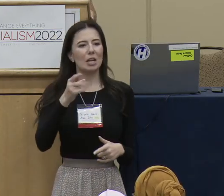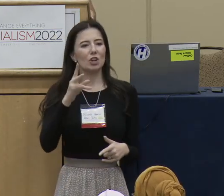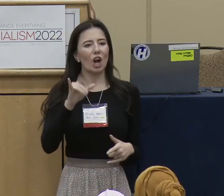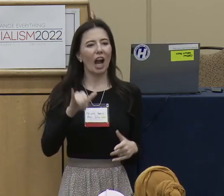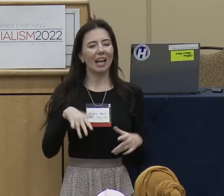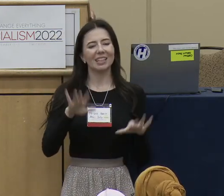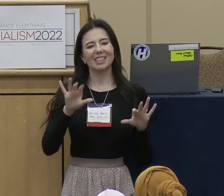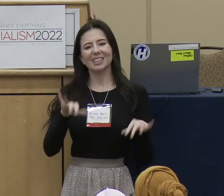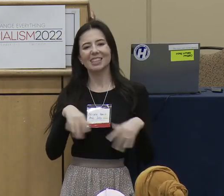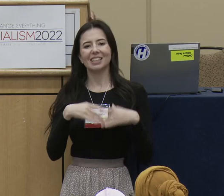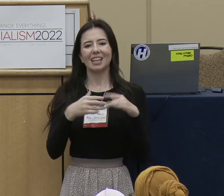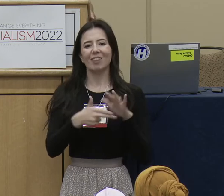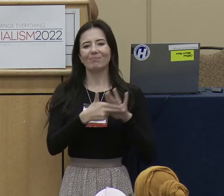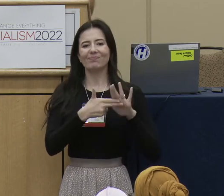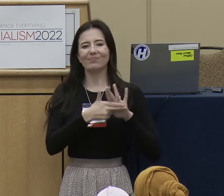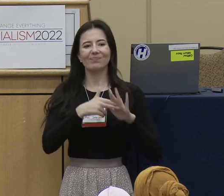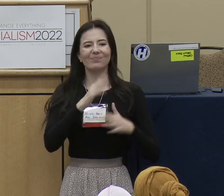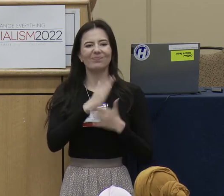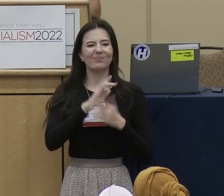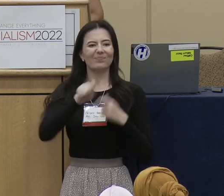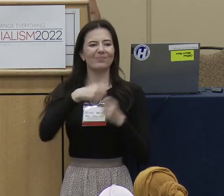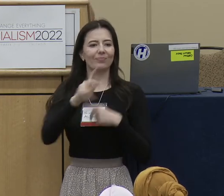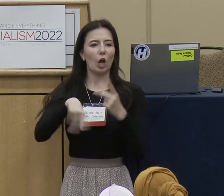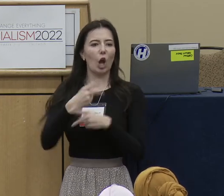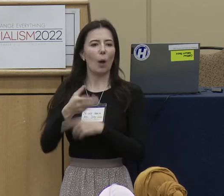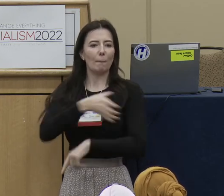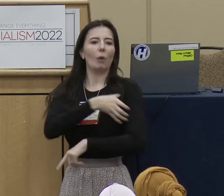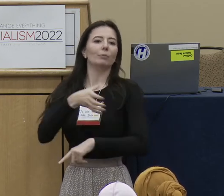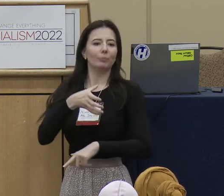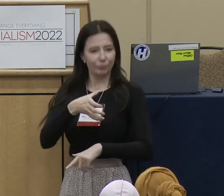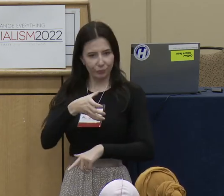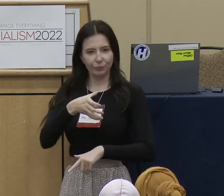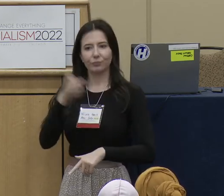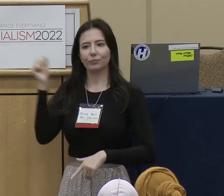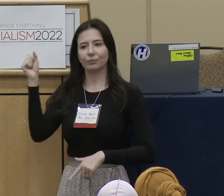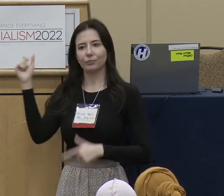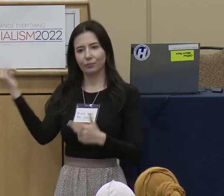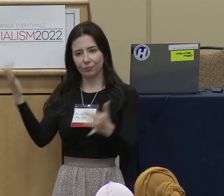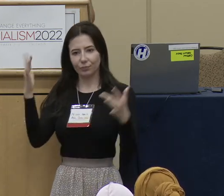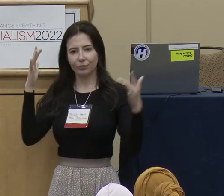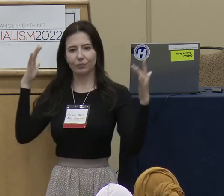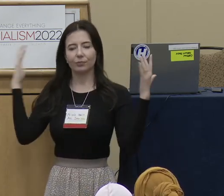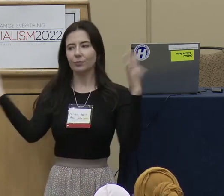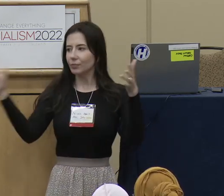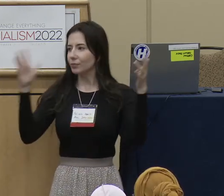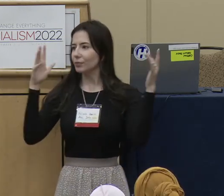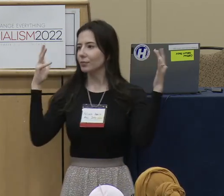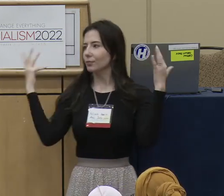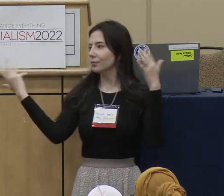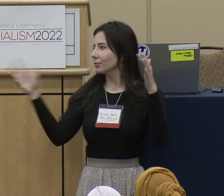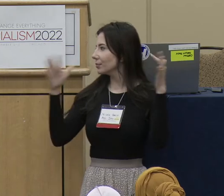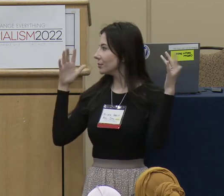matriarchy, because to me that connotes a certain type of dominating power, yeah. Yeah. Thank you for the question.